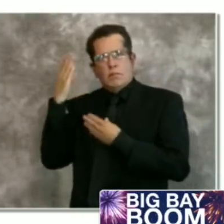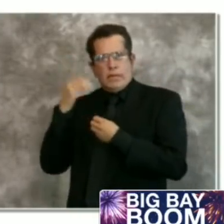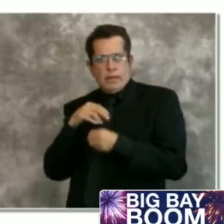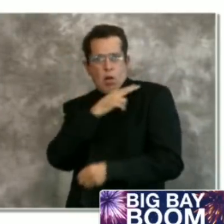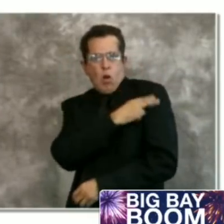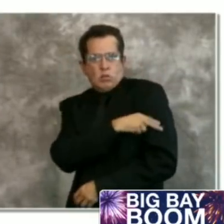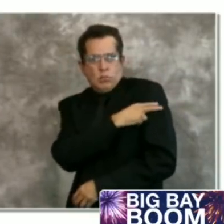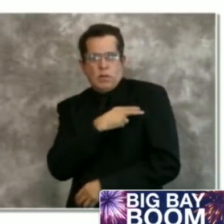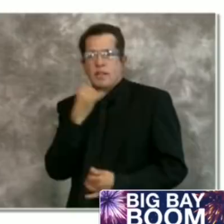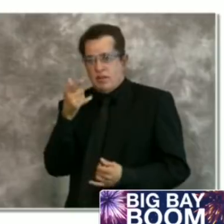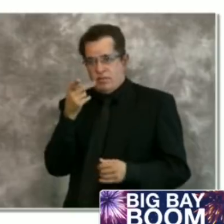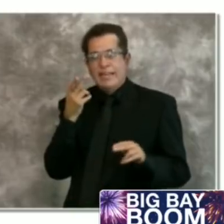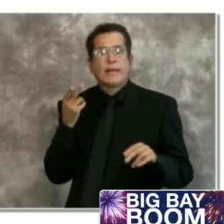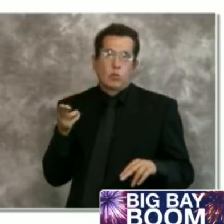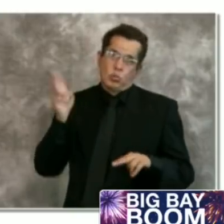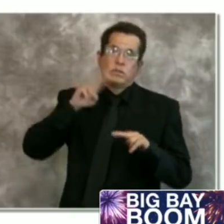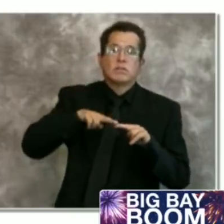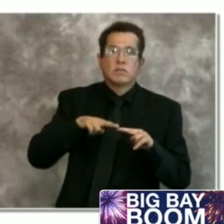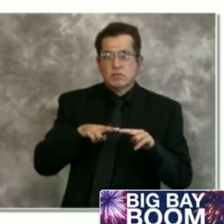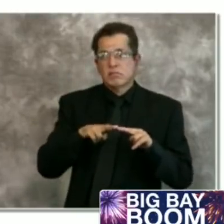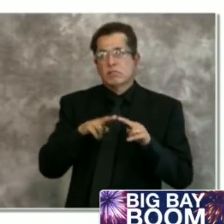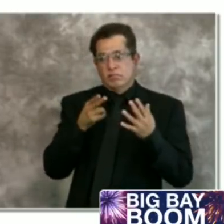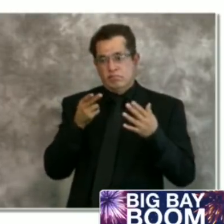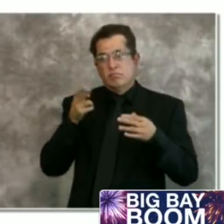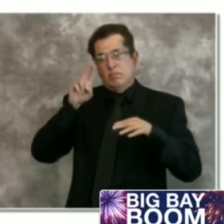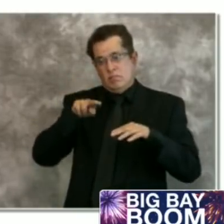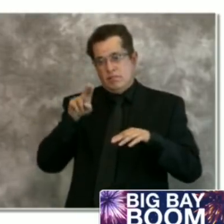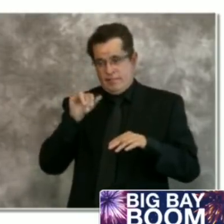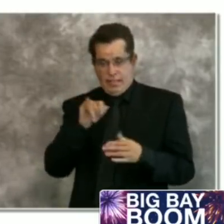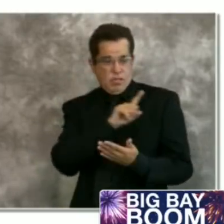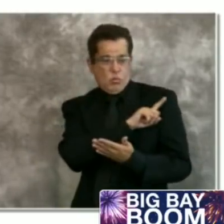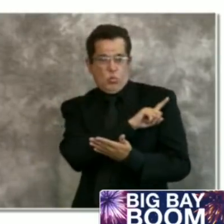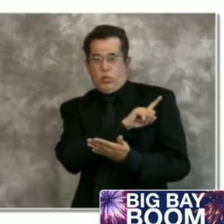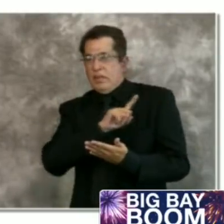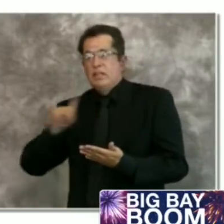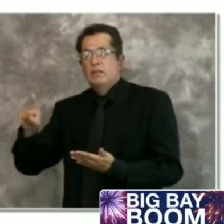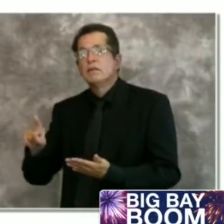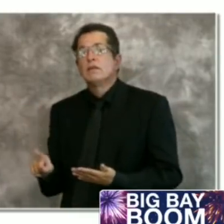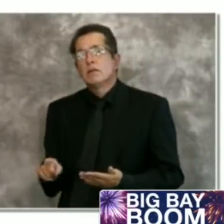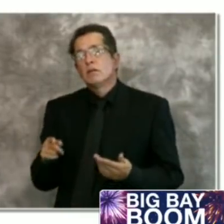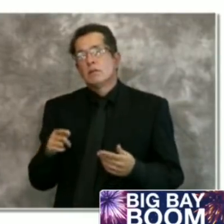WAS 7. WE SEE THAT THAT OVER THE THIS WEEK. THE NUMBER OF HOSPITALIZATIONS HAVE